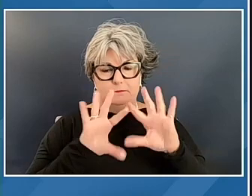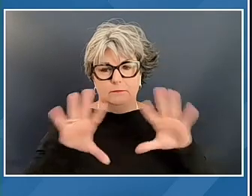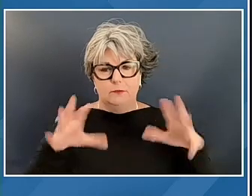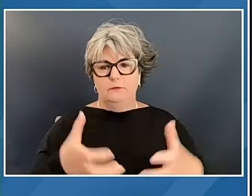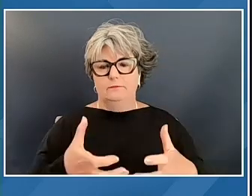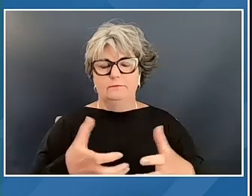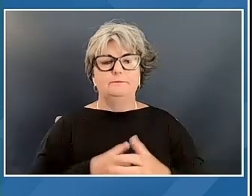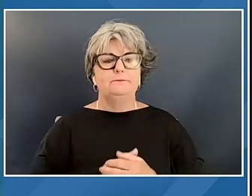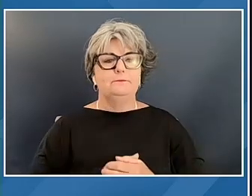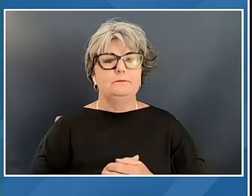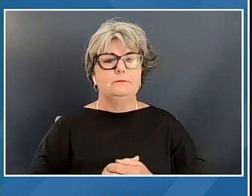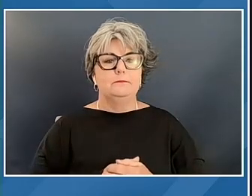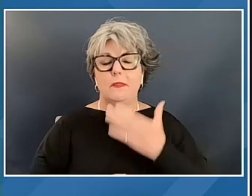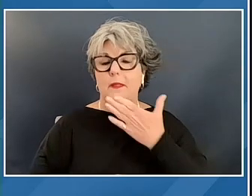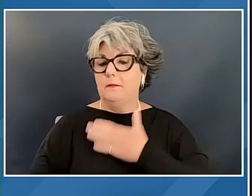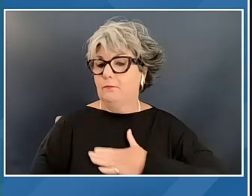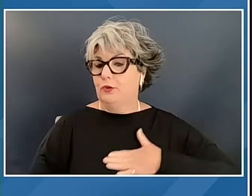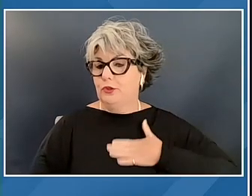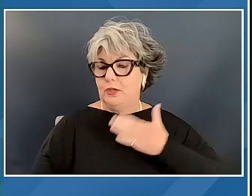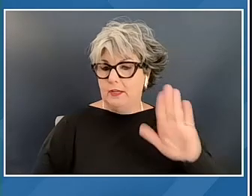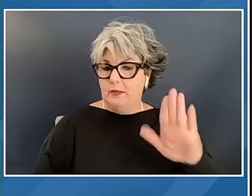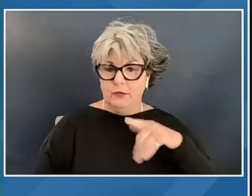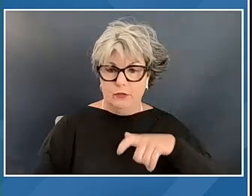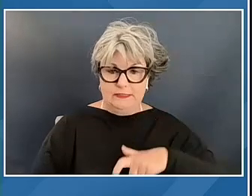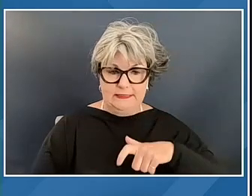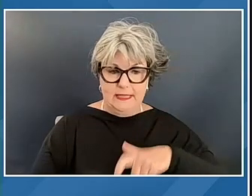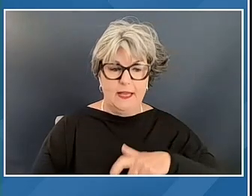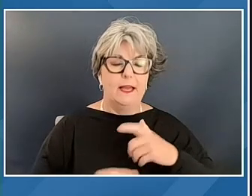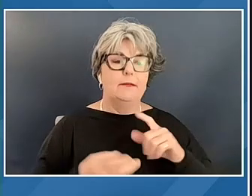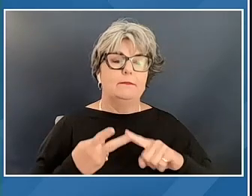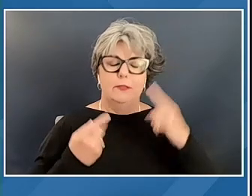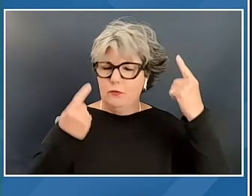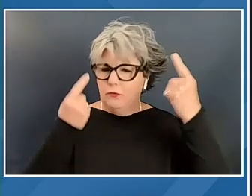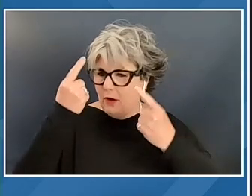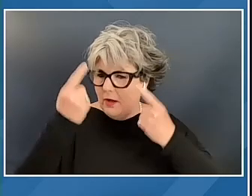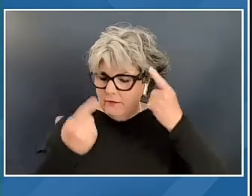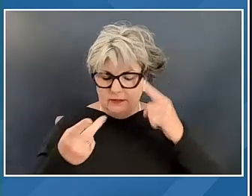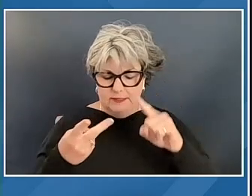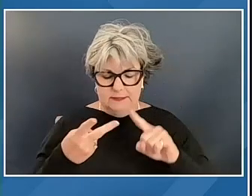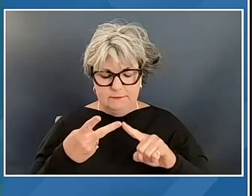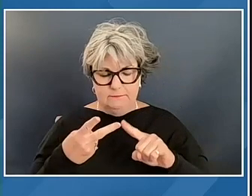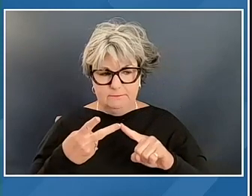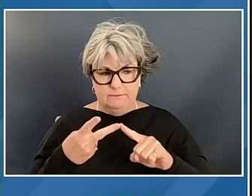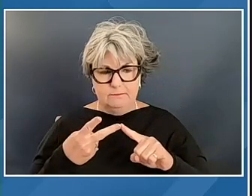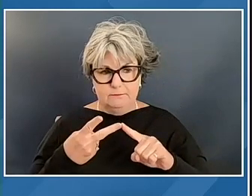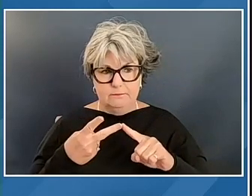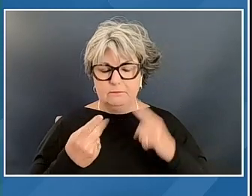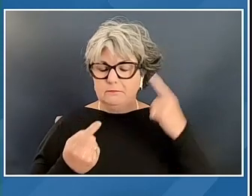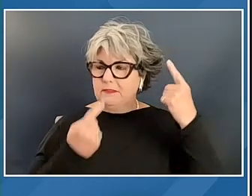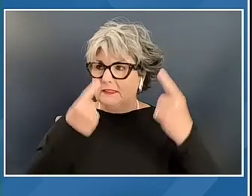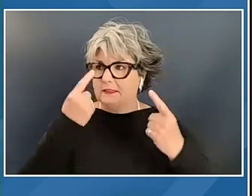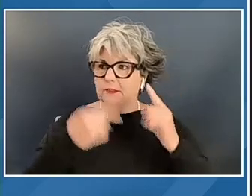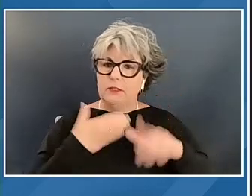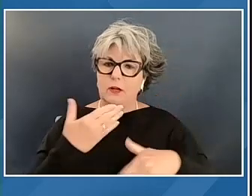Appreciate your time and thoughtfulness on considering all of these decisions.